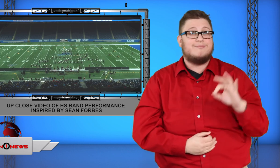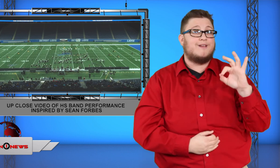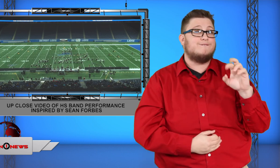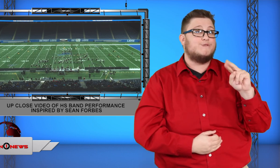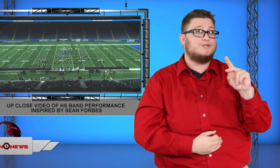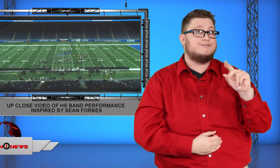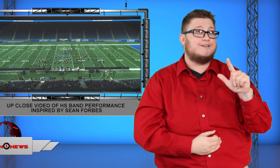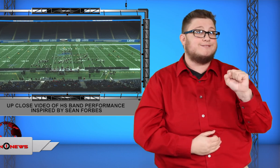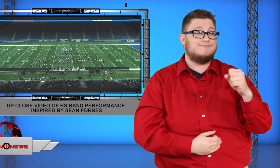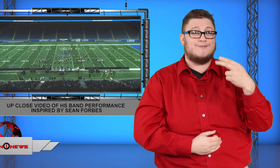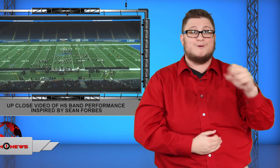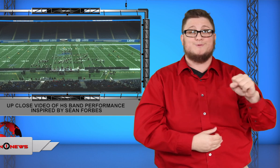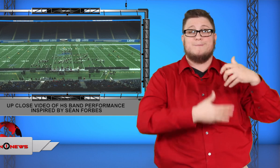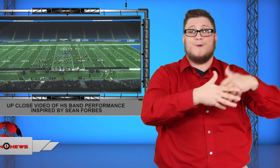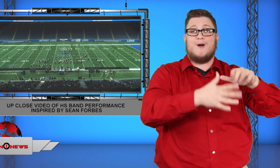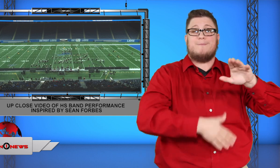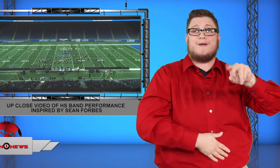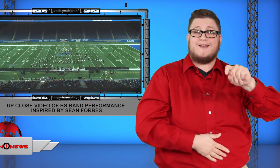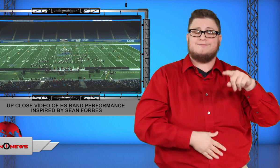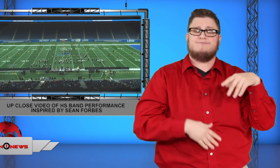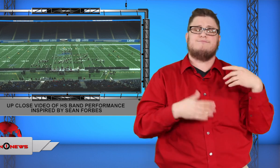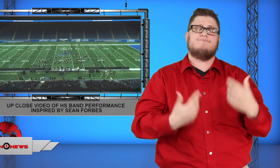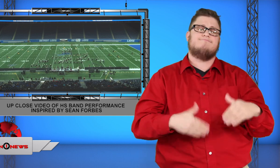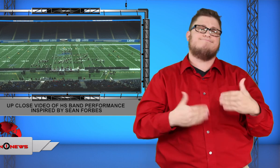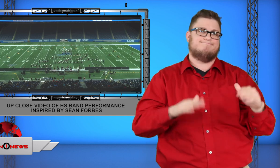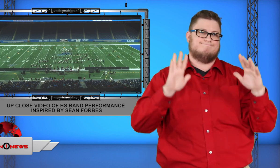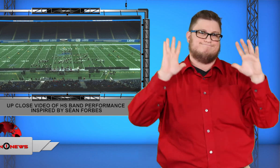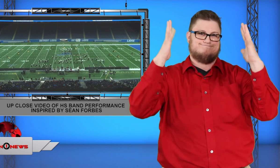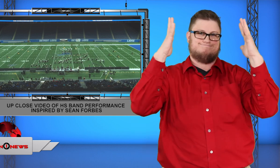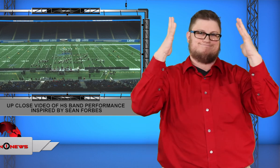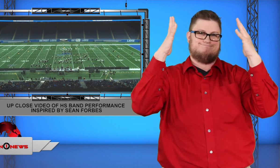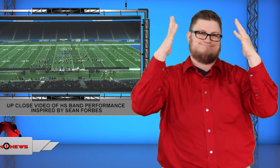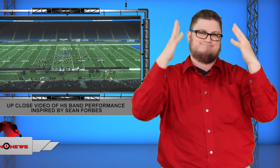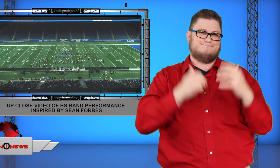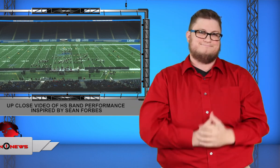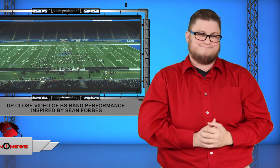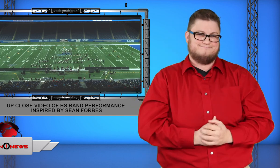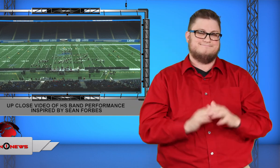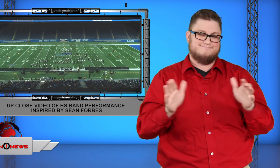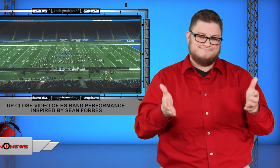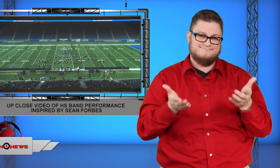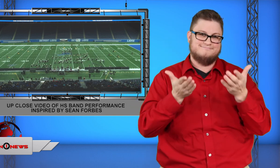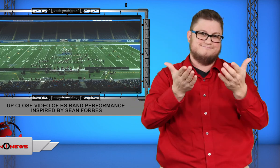Good job Sean and good job Ferndale high school marching band!